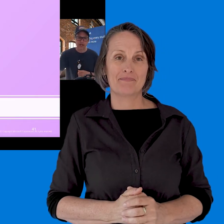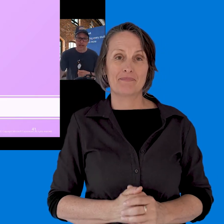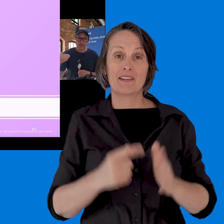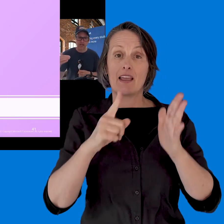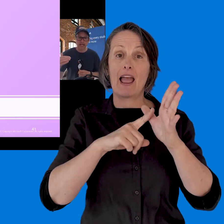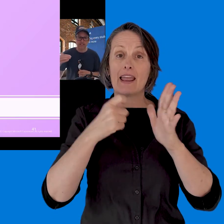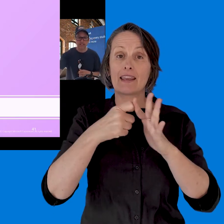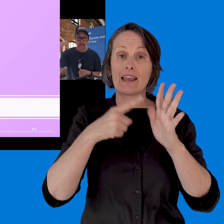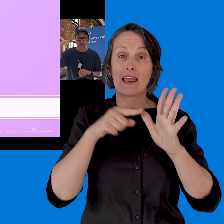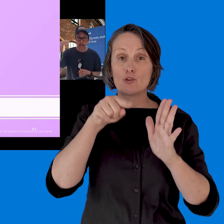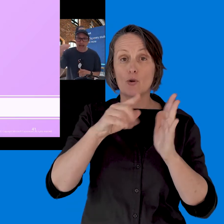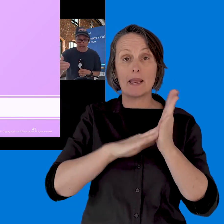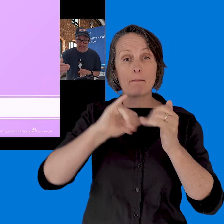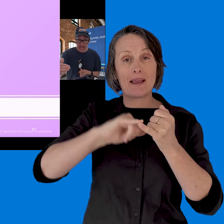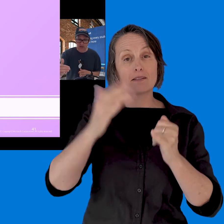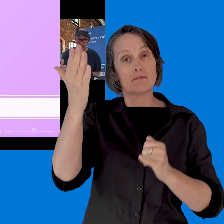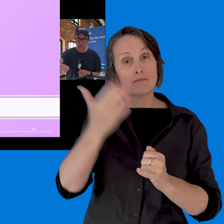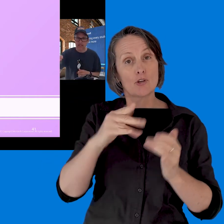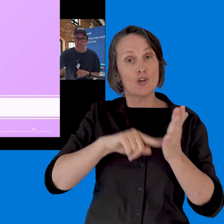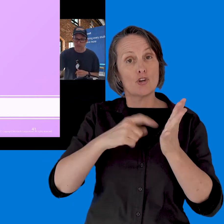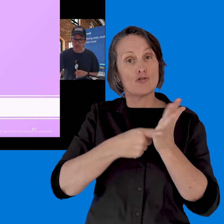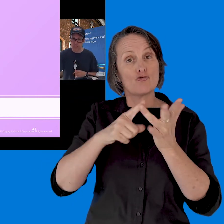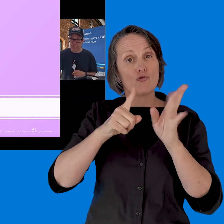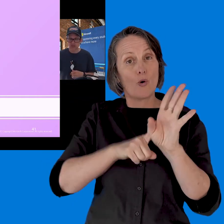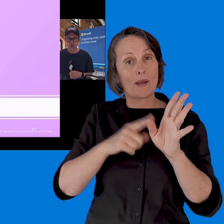But nevertheless, aka.ms/TroyYT.